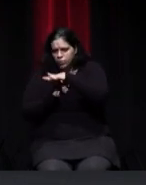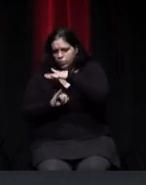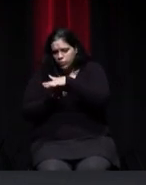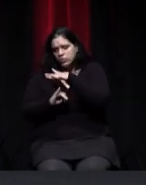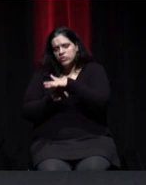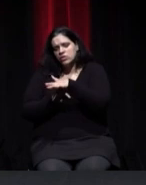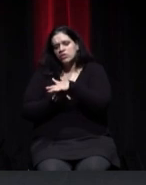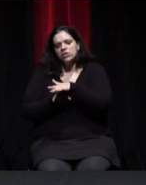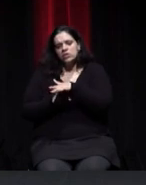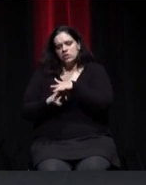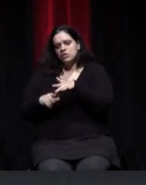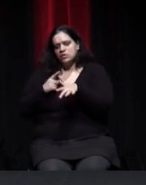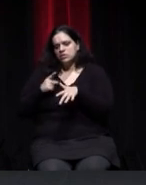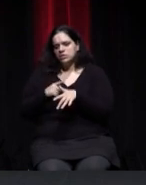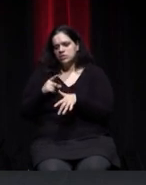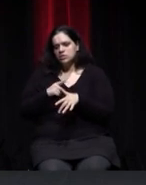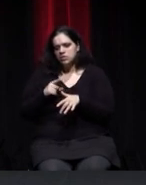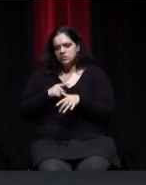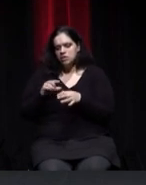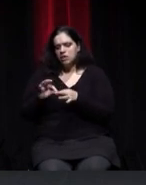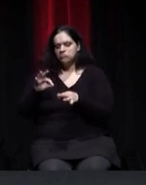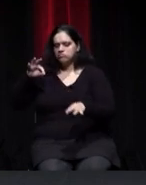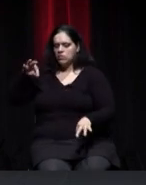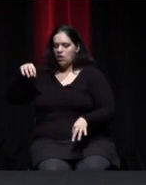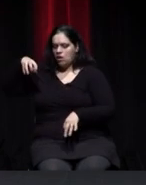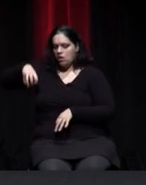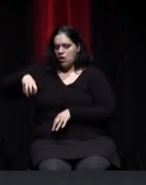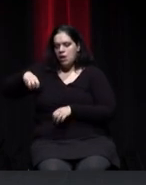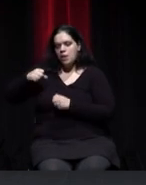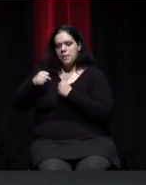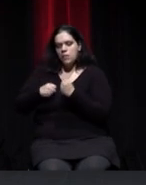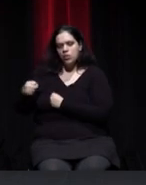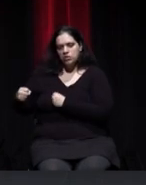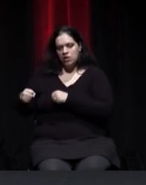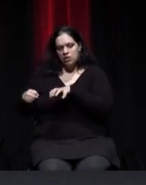have become instances of power to be delegitimized.